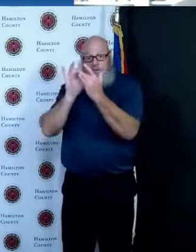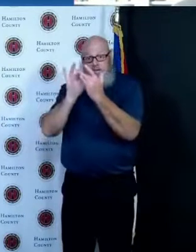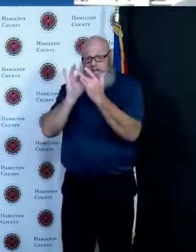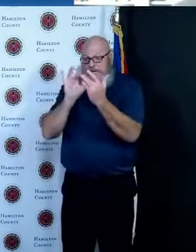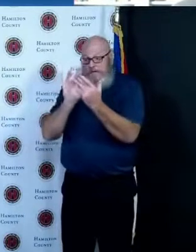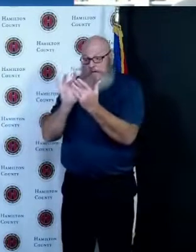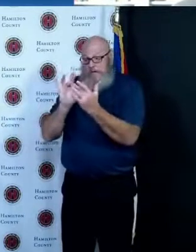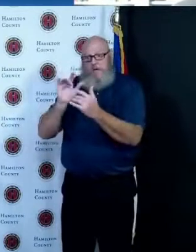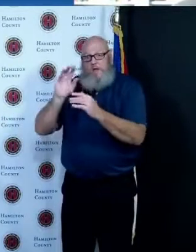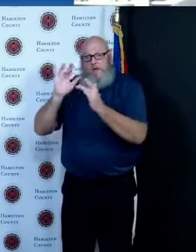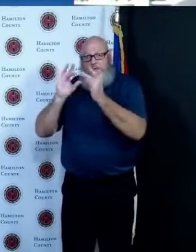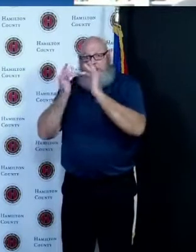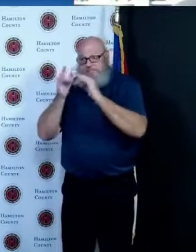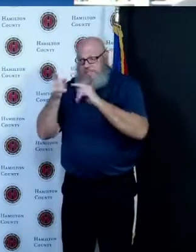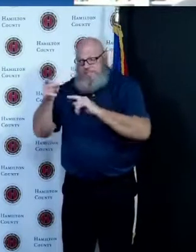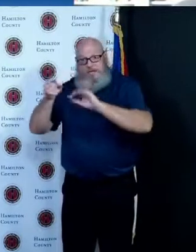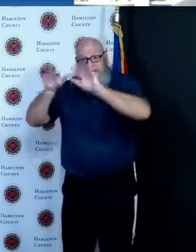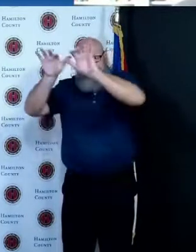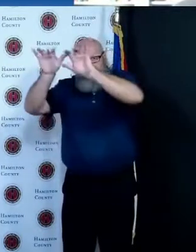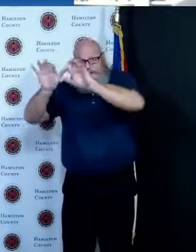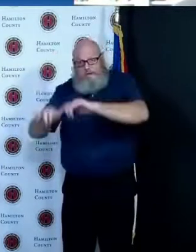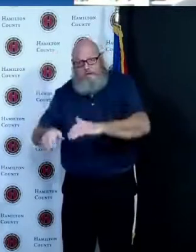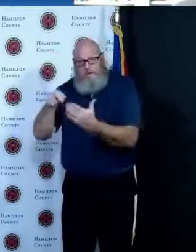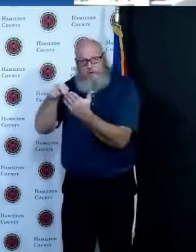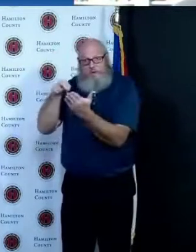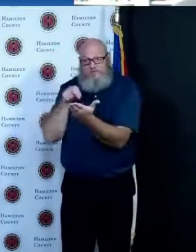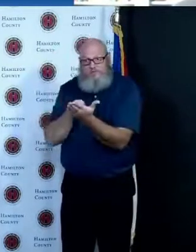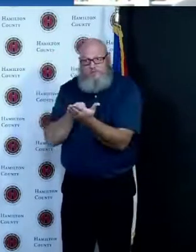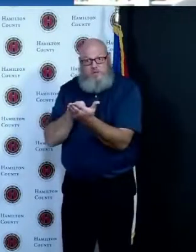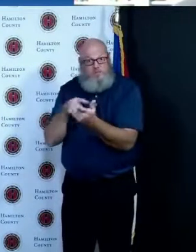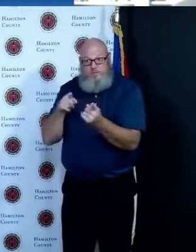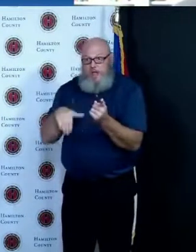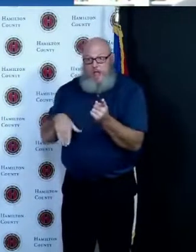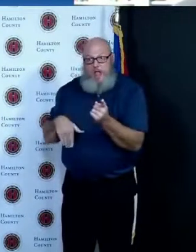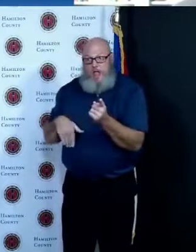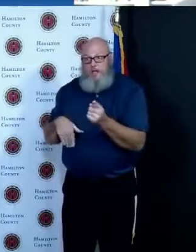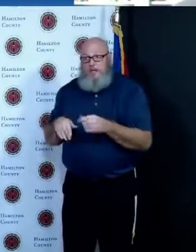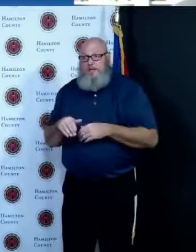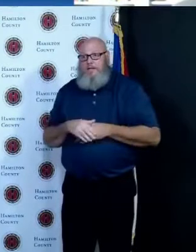sure that everything is accessible what's accessible to me might not be the same the